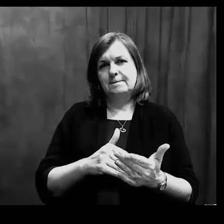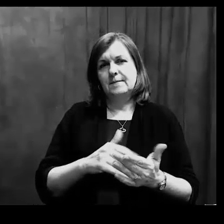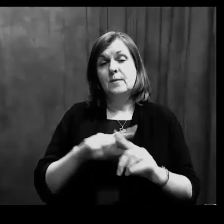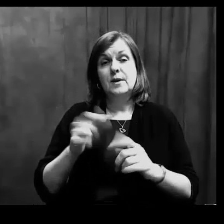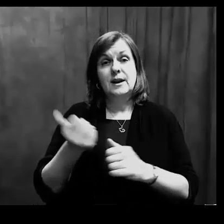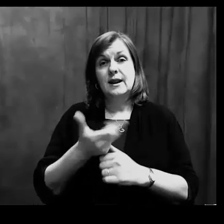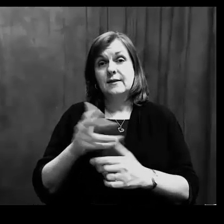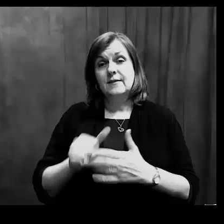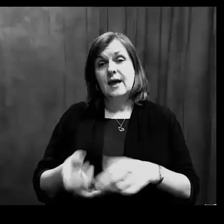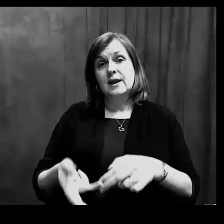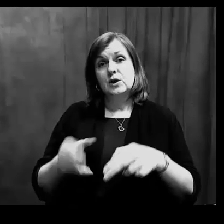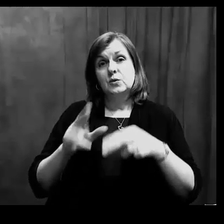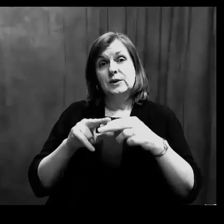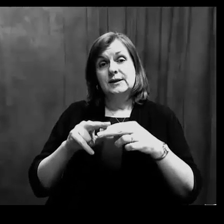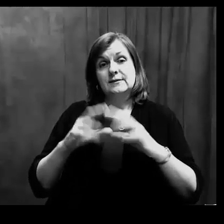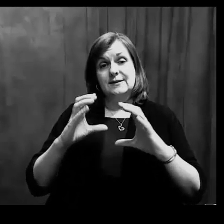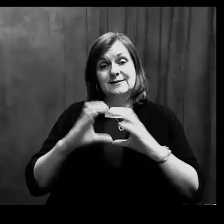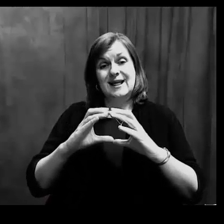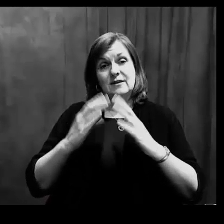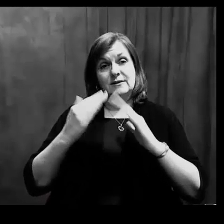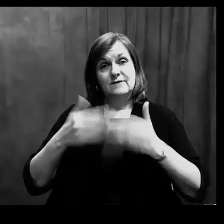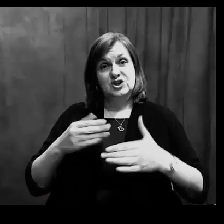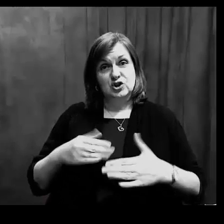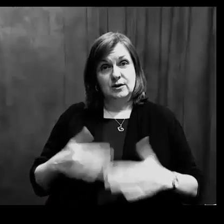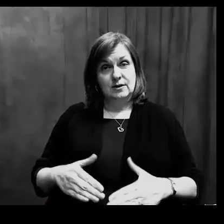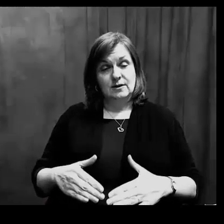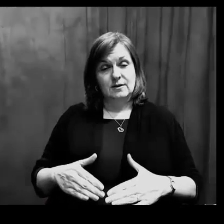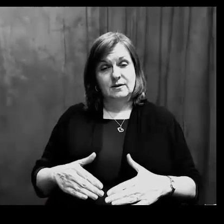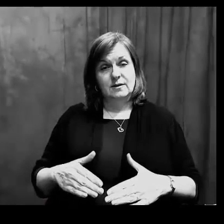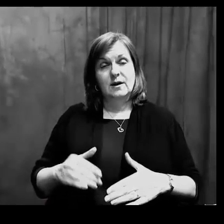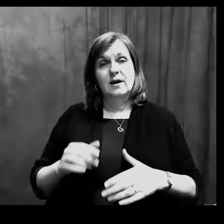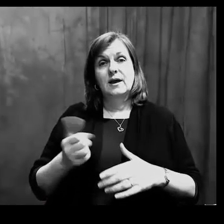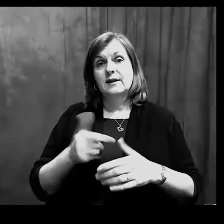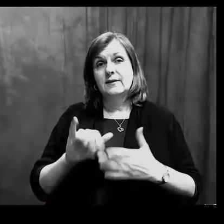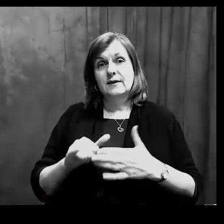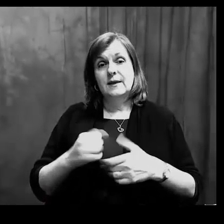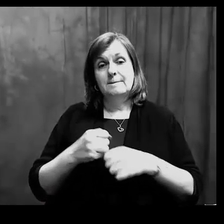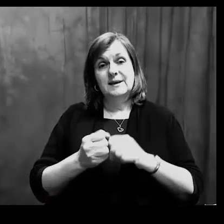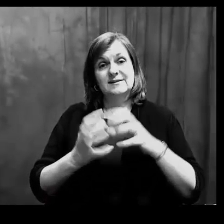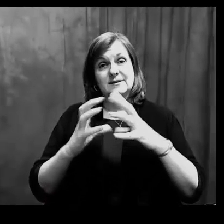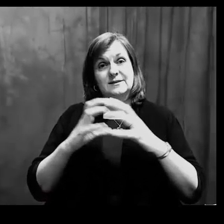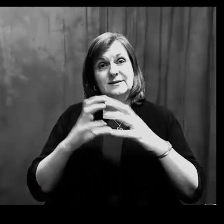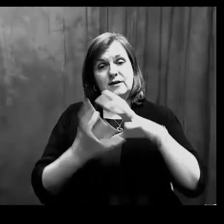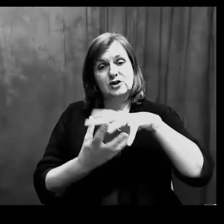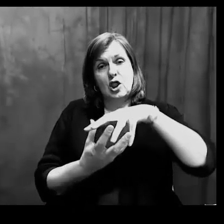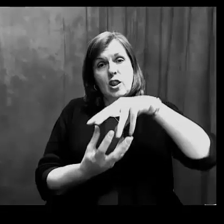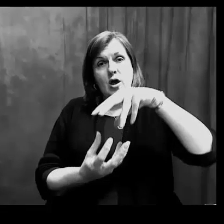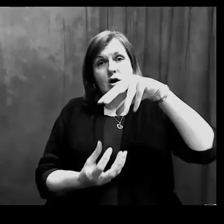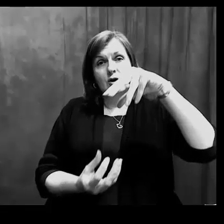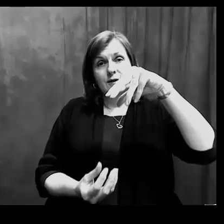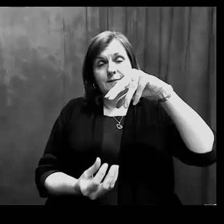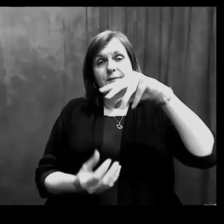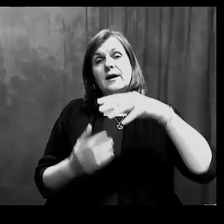anything that's going to increase cell division anything that's going to increase cell elongation